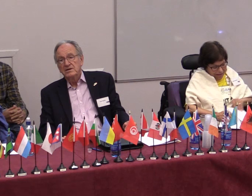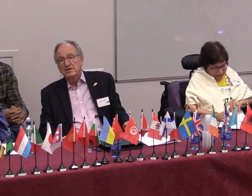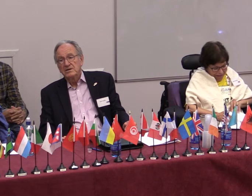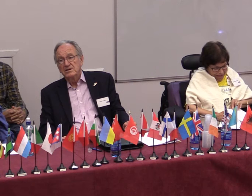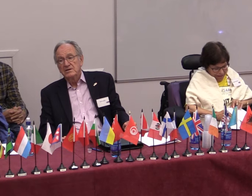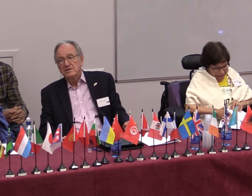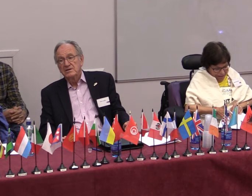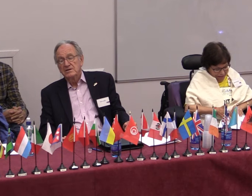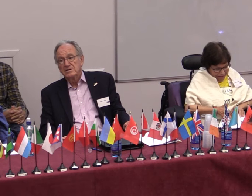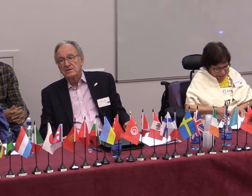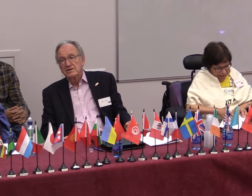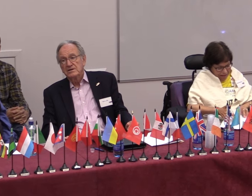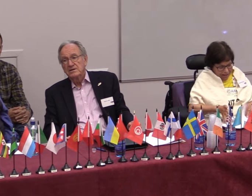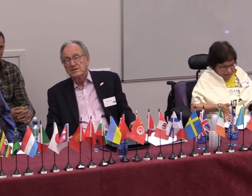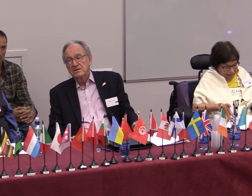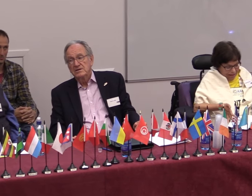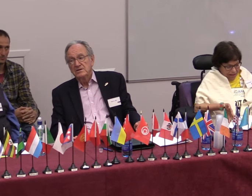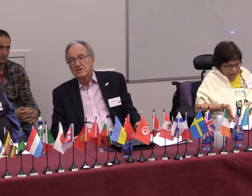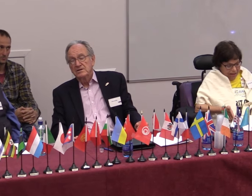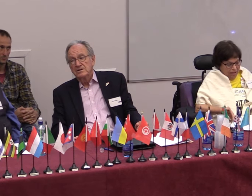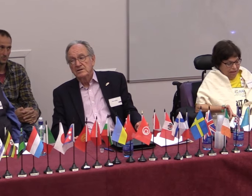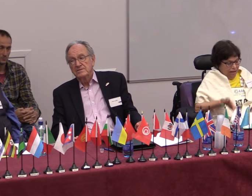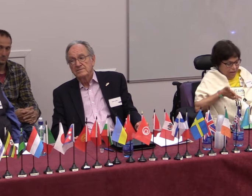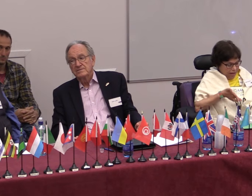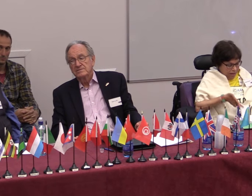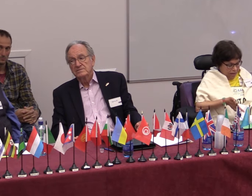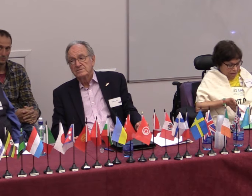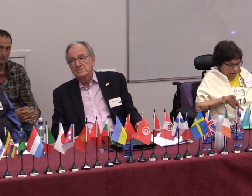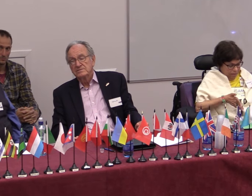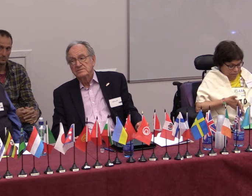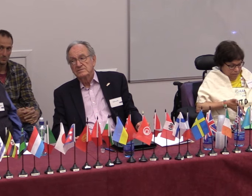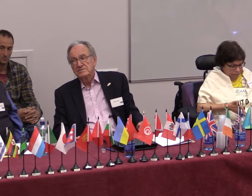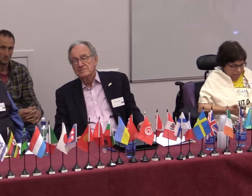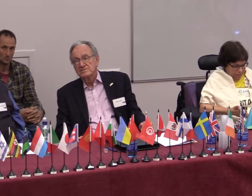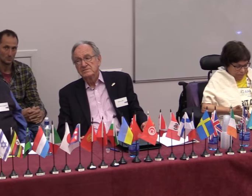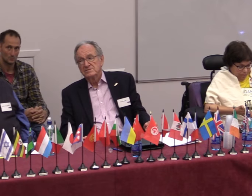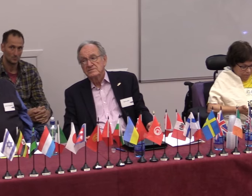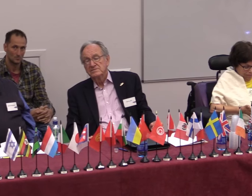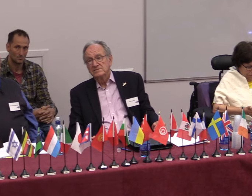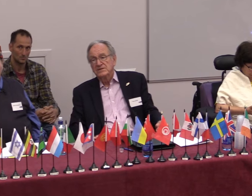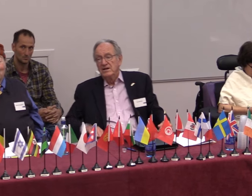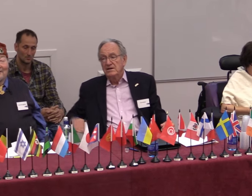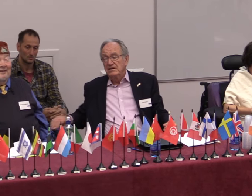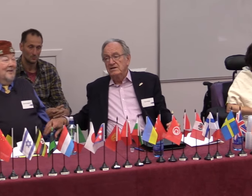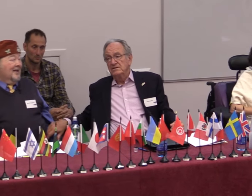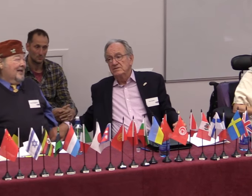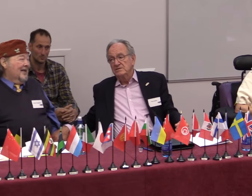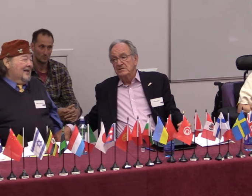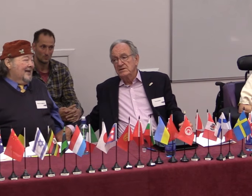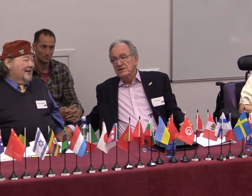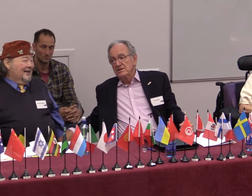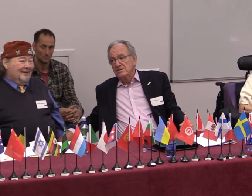a few questions coming for what about the future, but I think we got caught up in the past anyway.